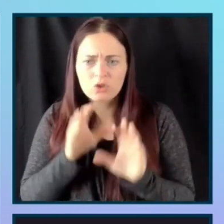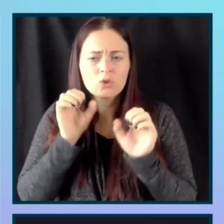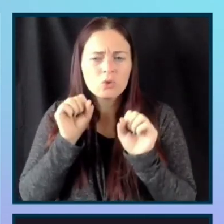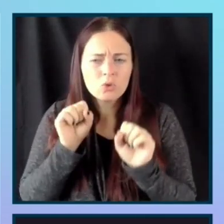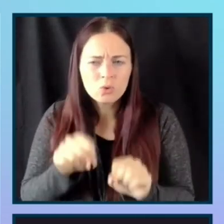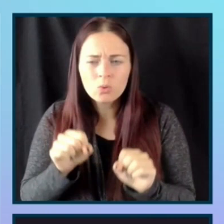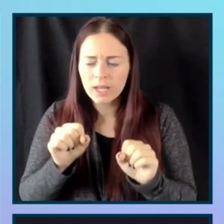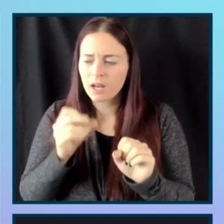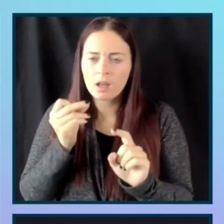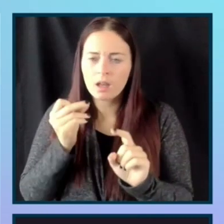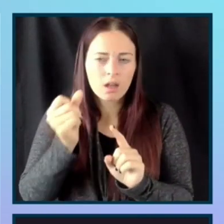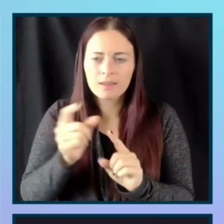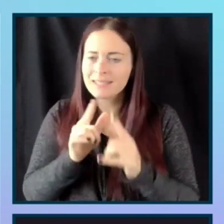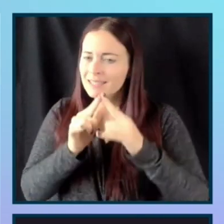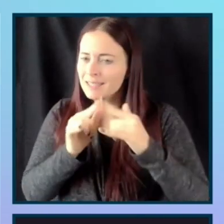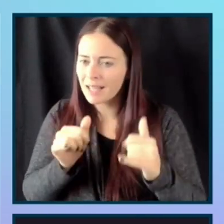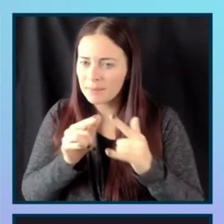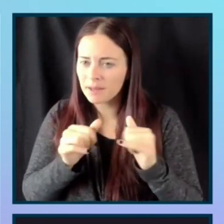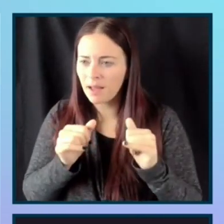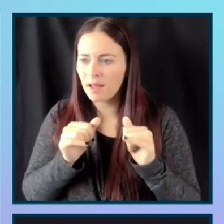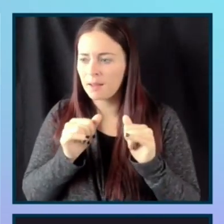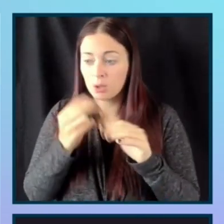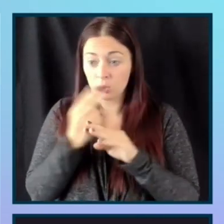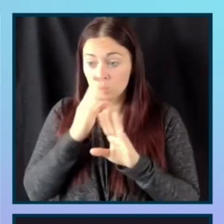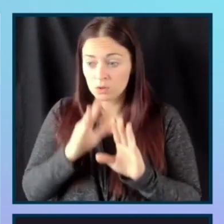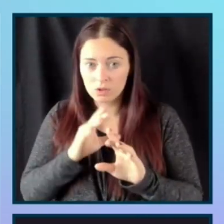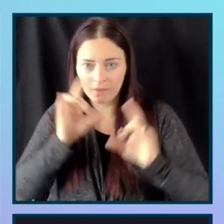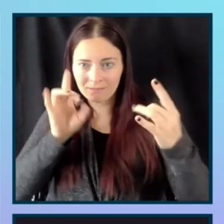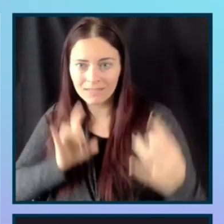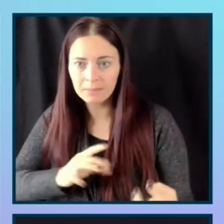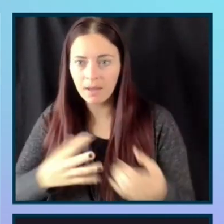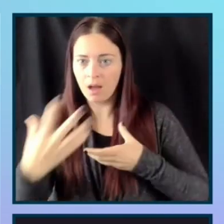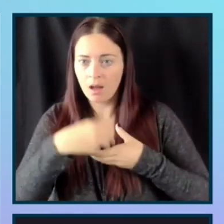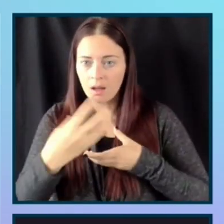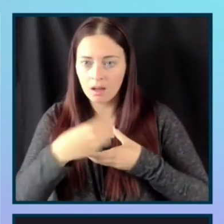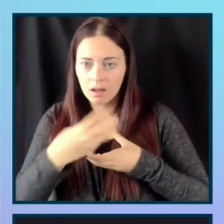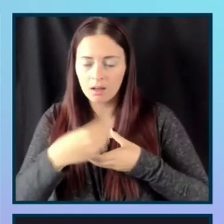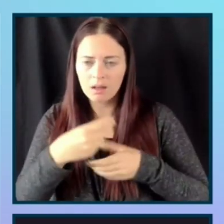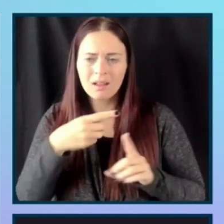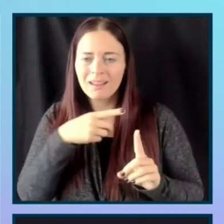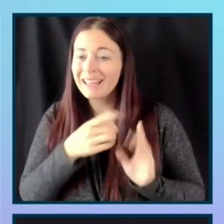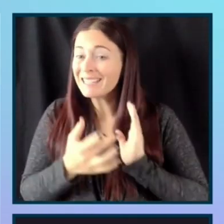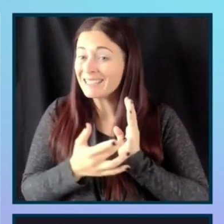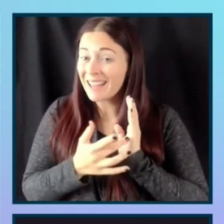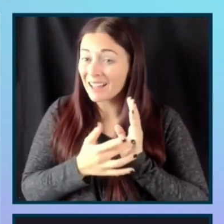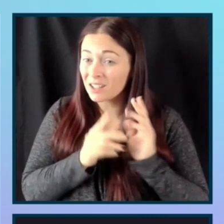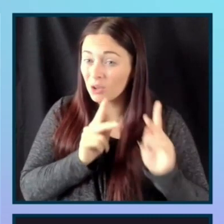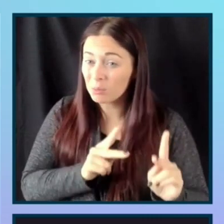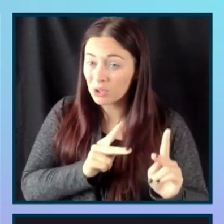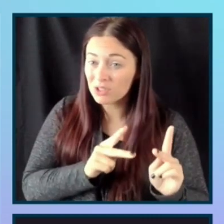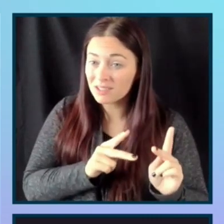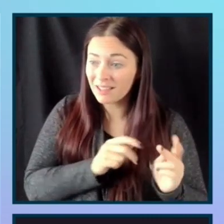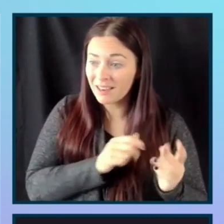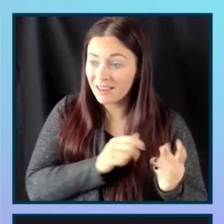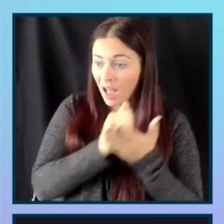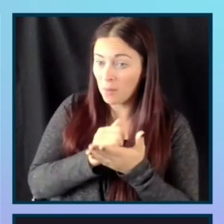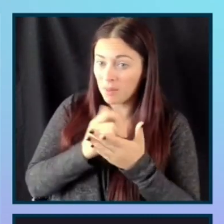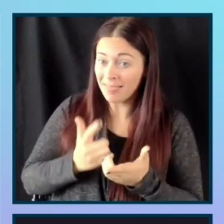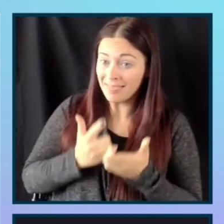that's breaking the user testing journey, if you have a technical person in the room to be able to help you do that. And that can bring up conversations